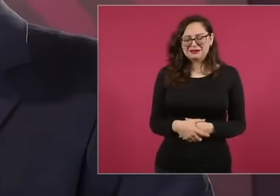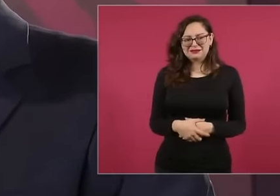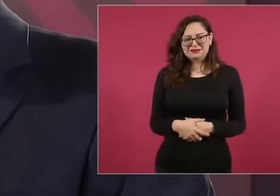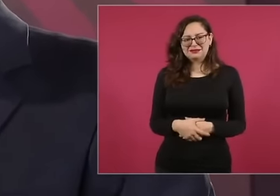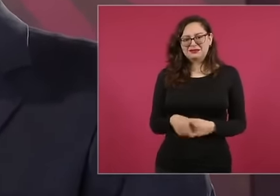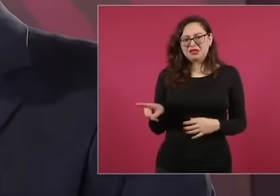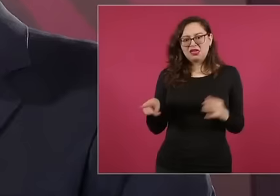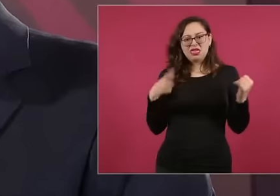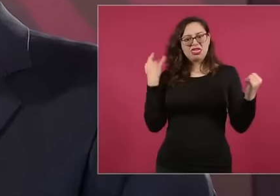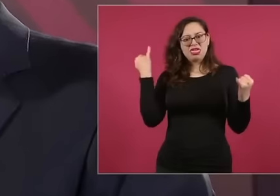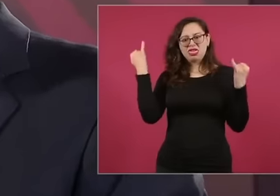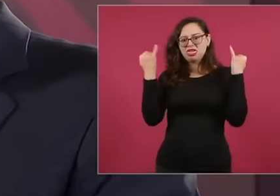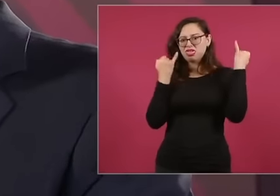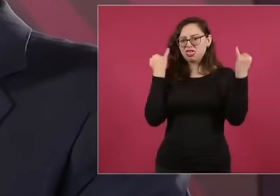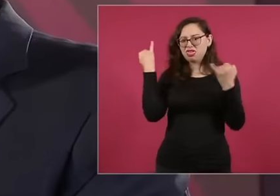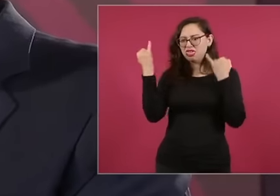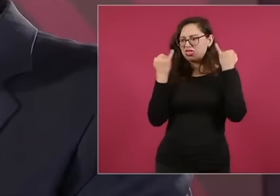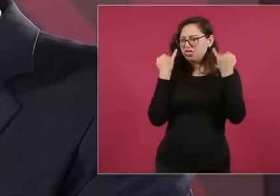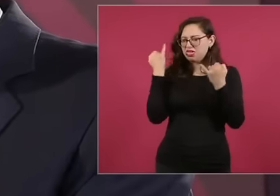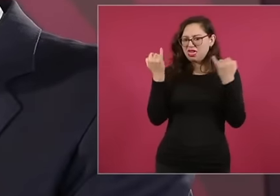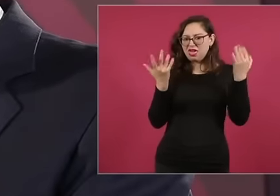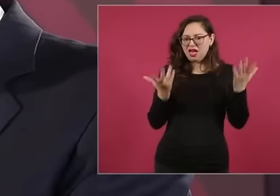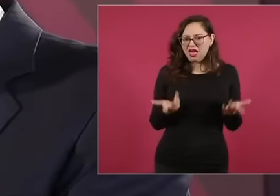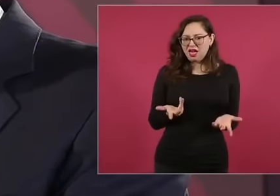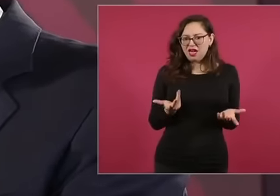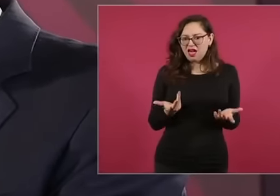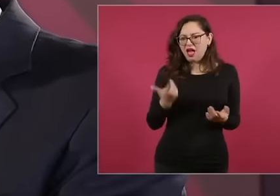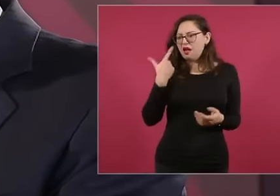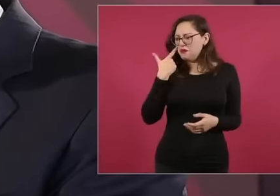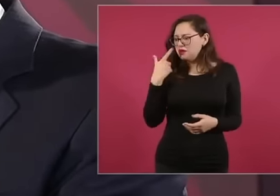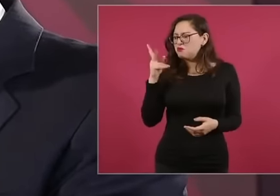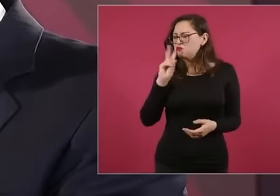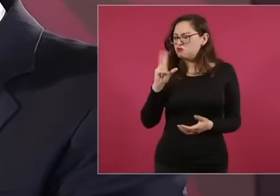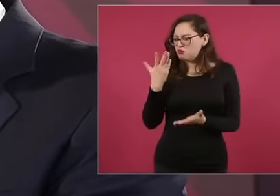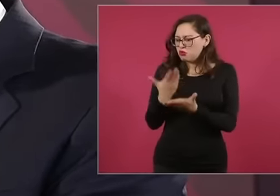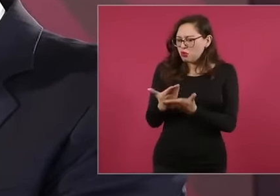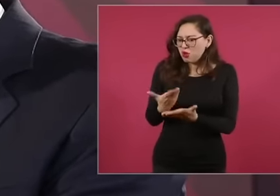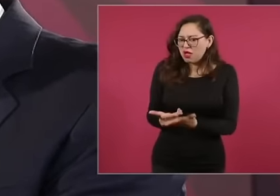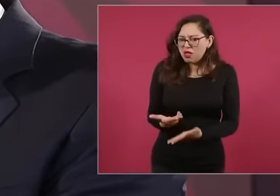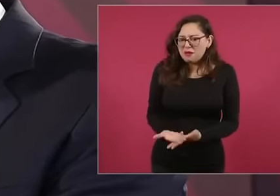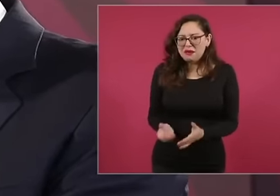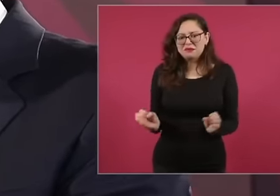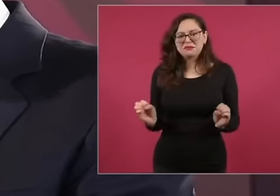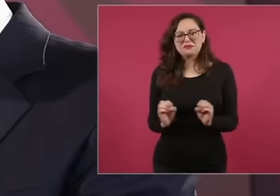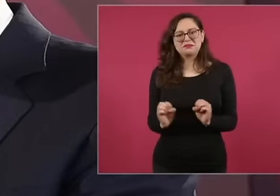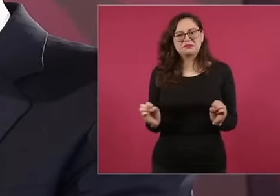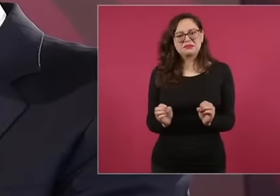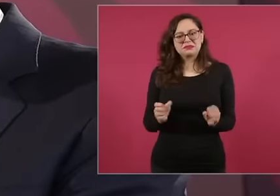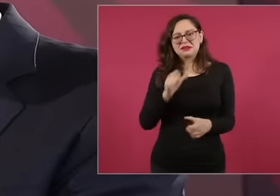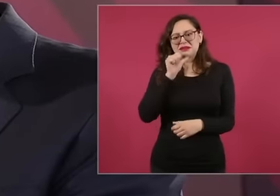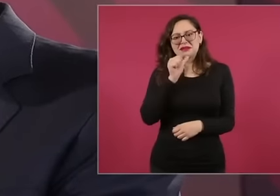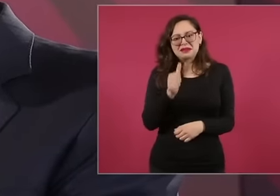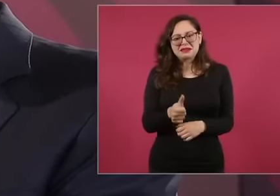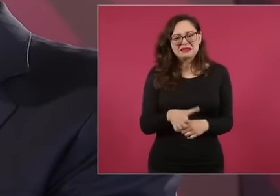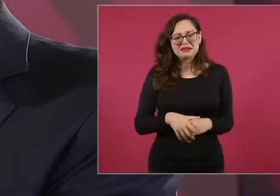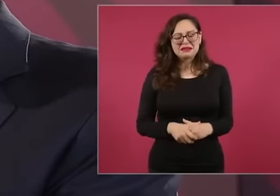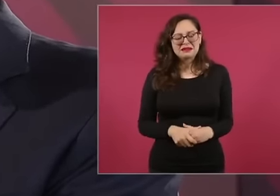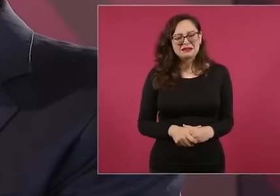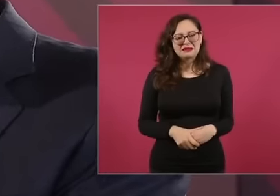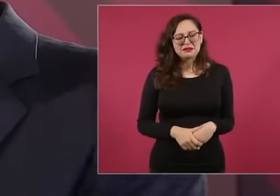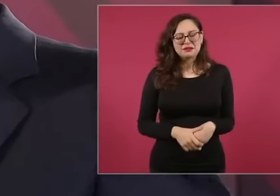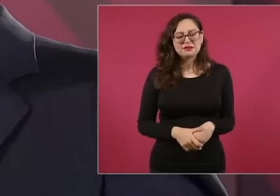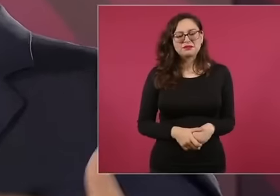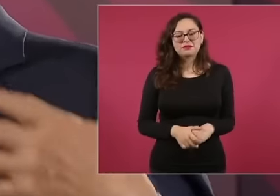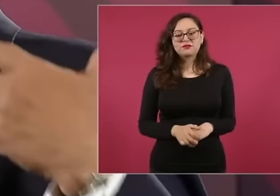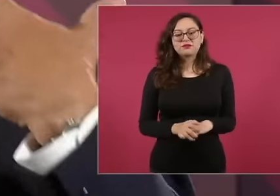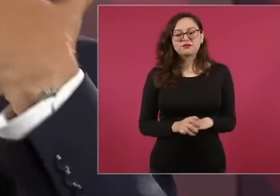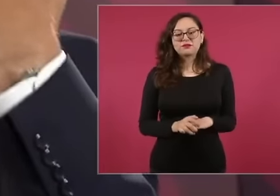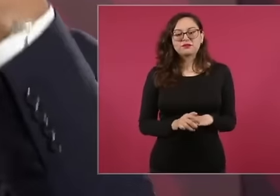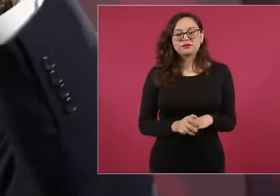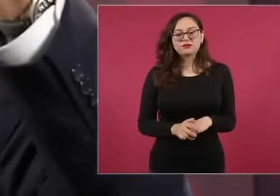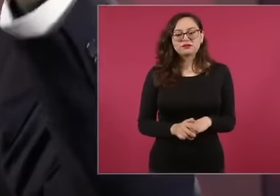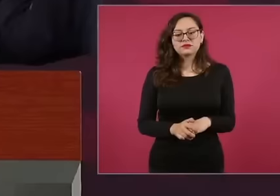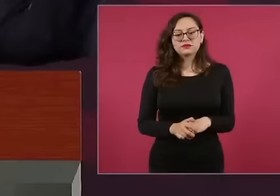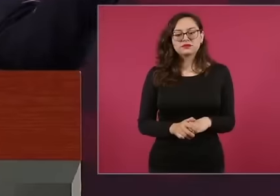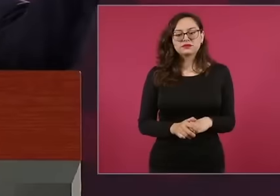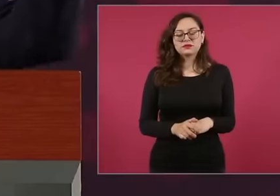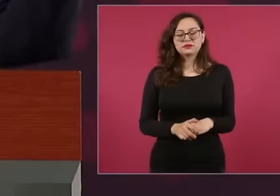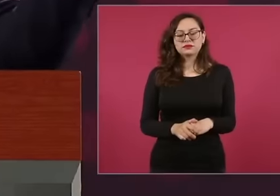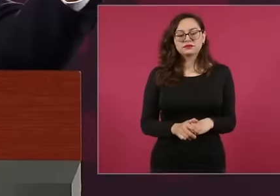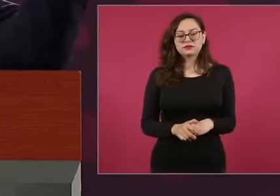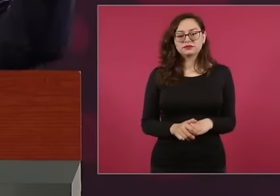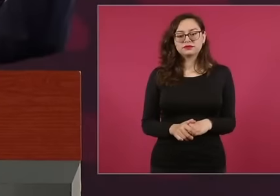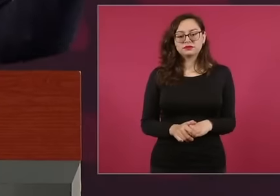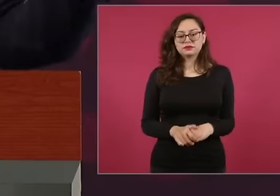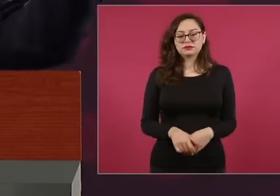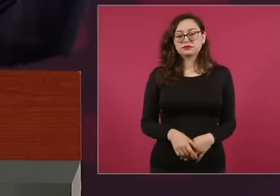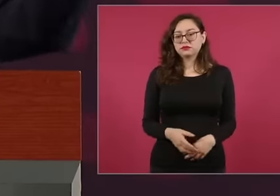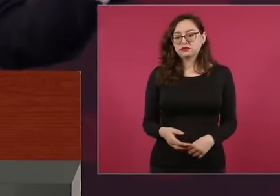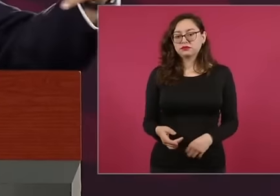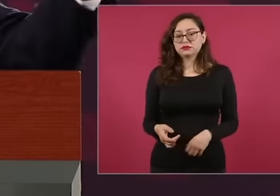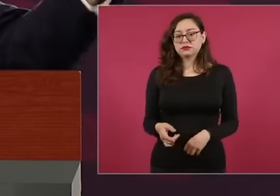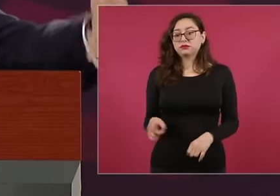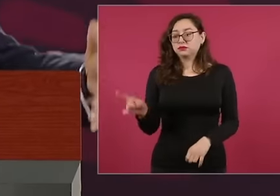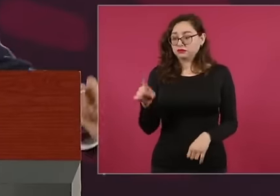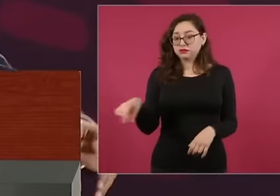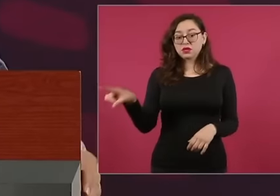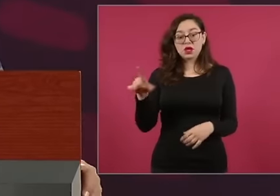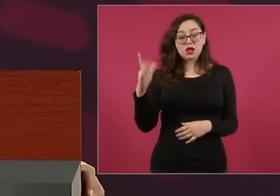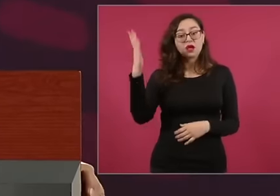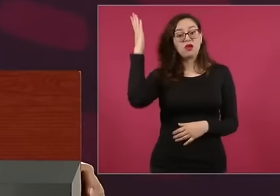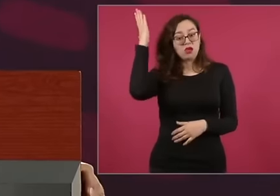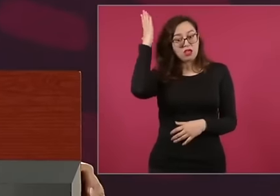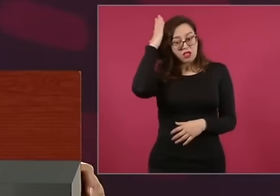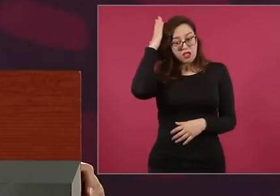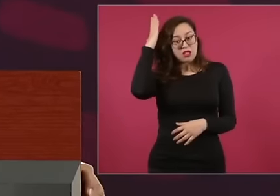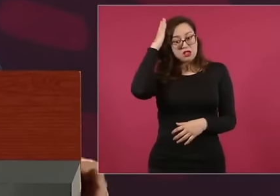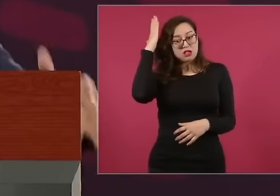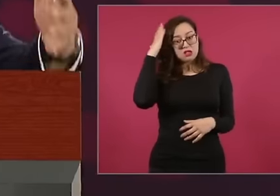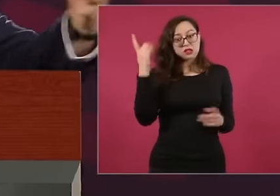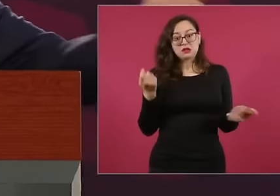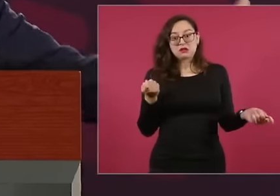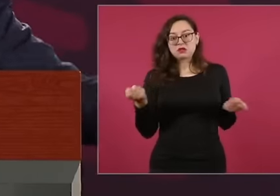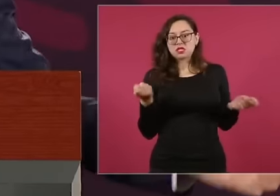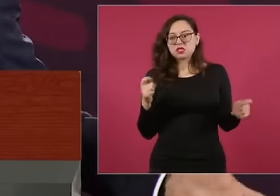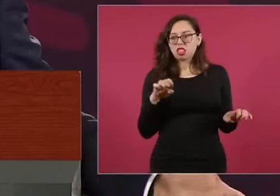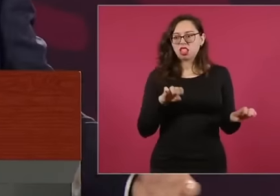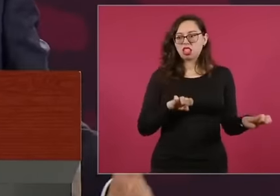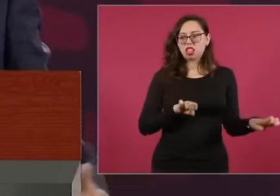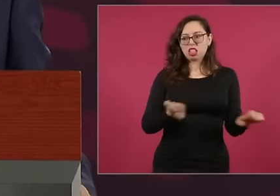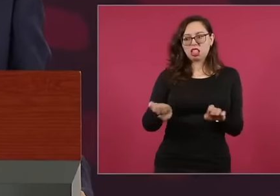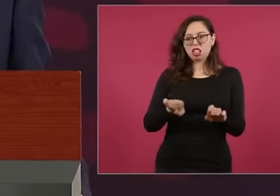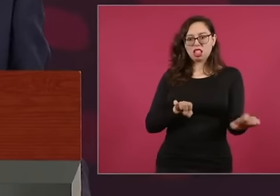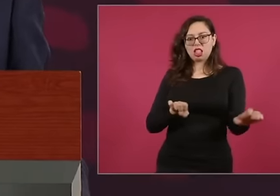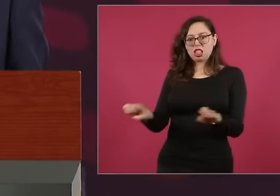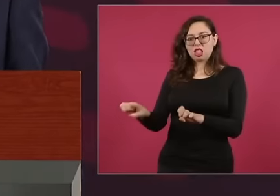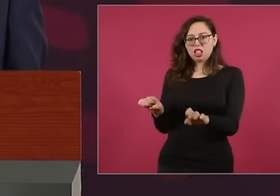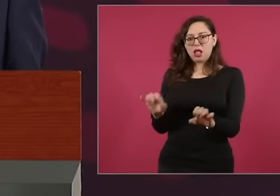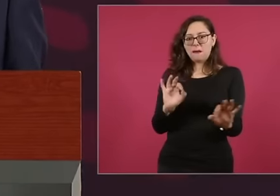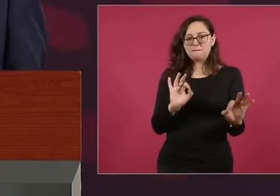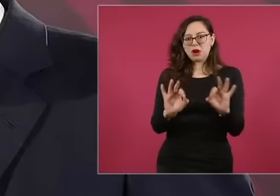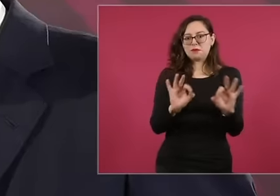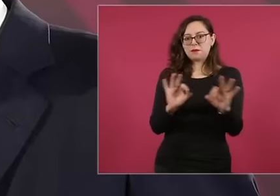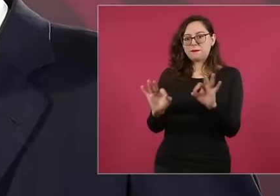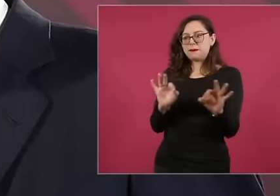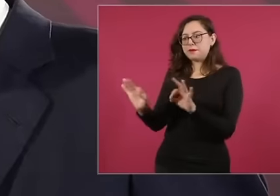? And the leaders deceive the Camajans.